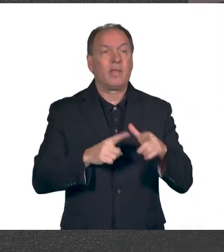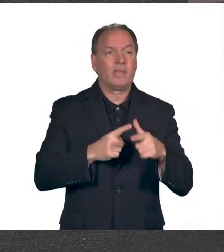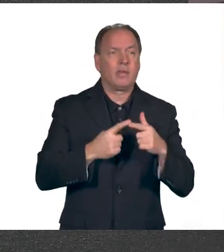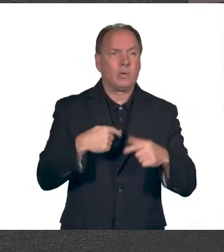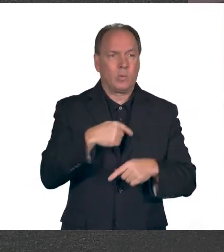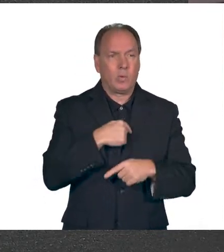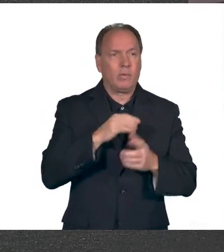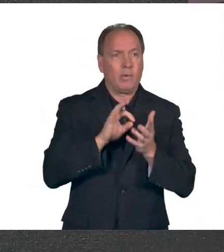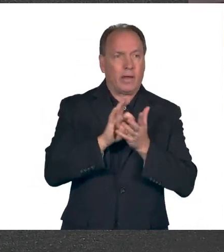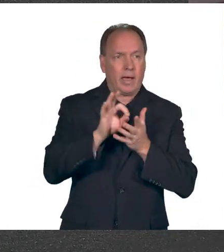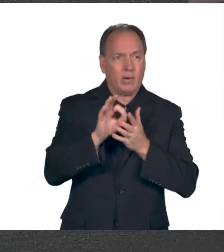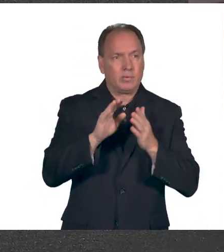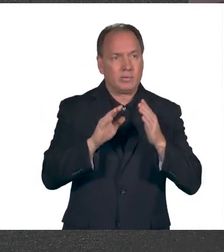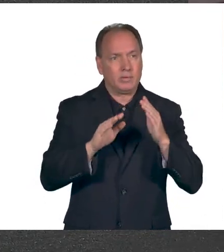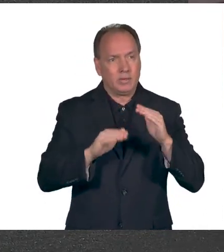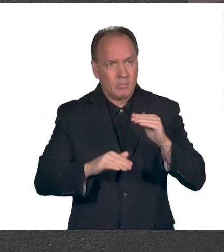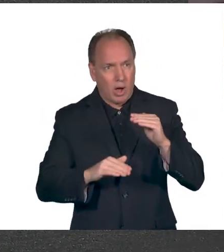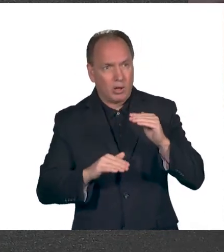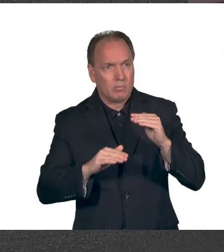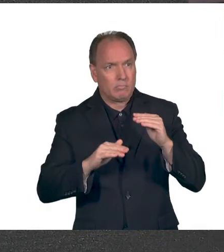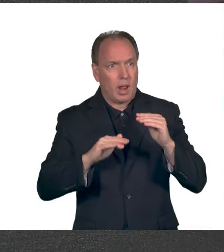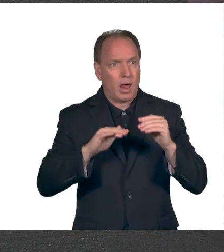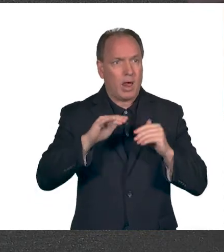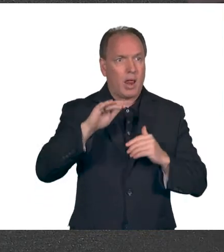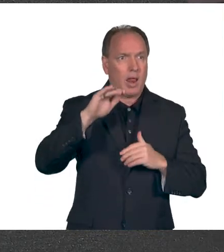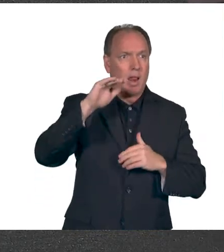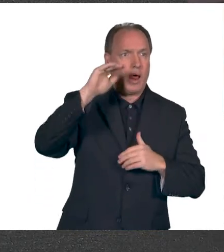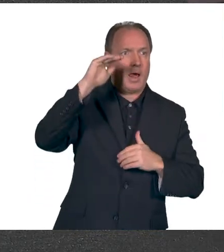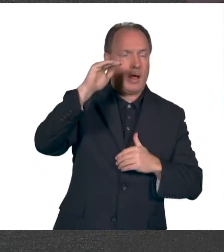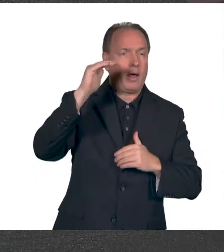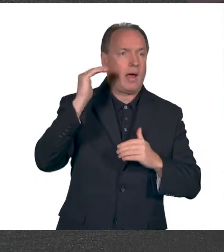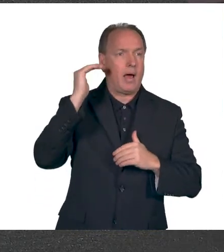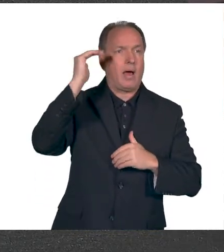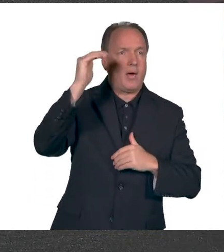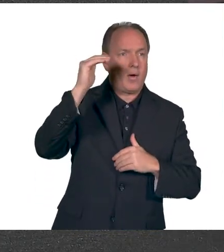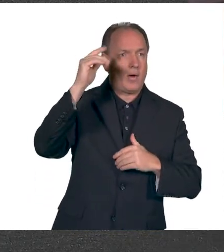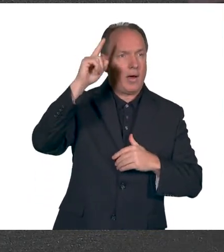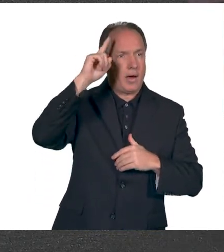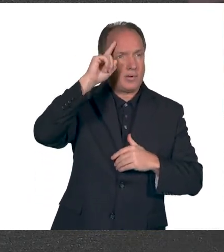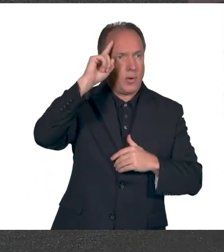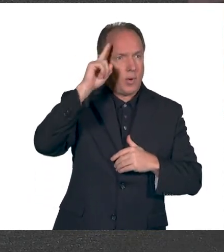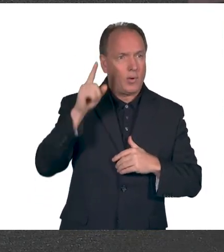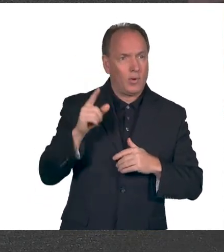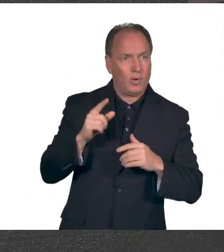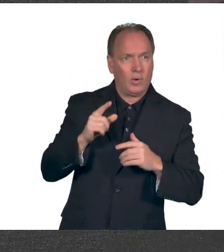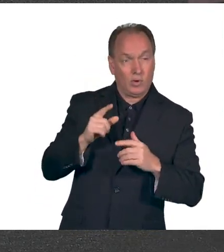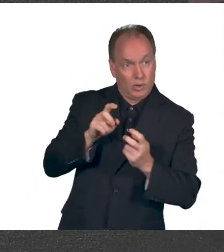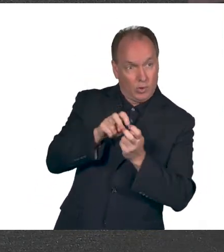and then we're going to count up, about how many snowballs high gopher is, but I need your help.